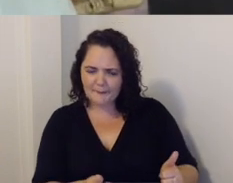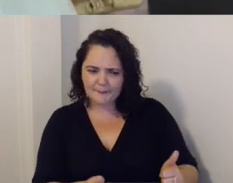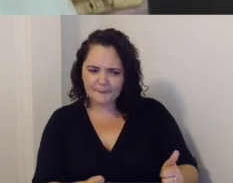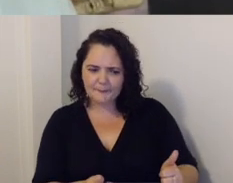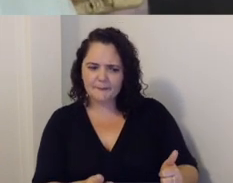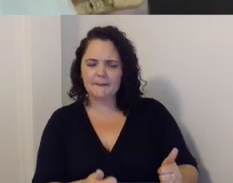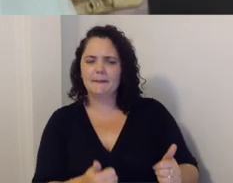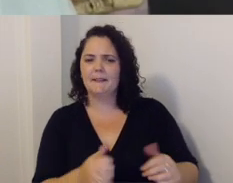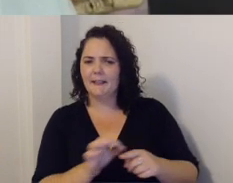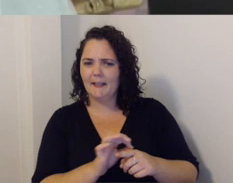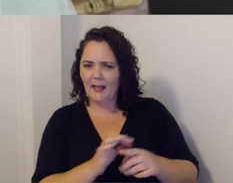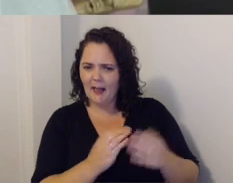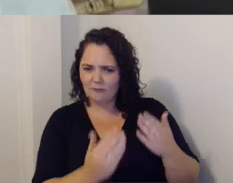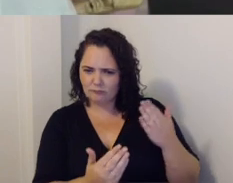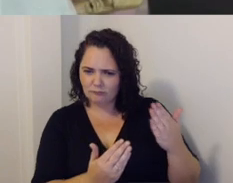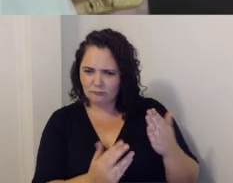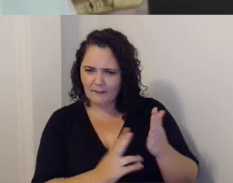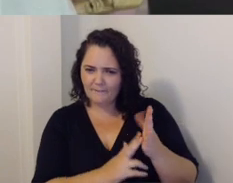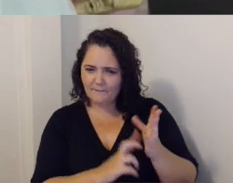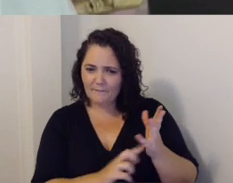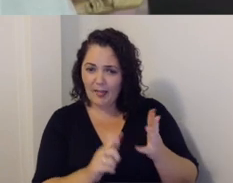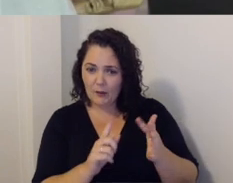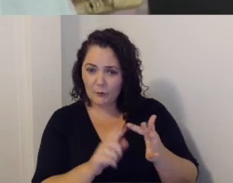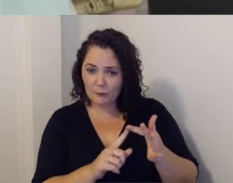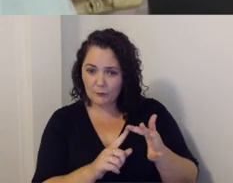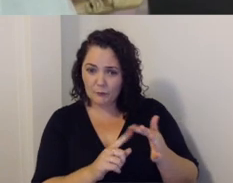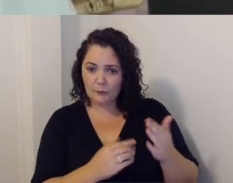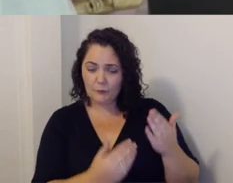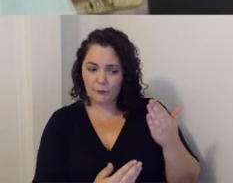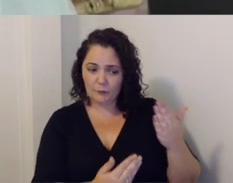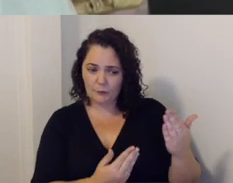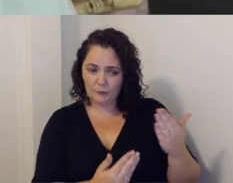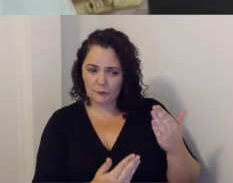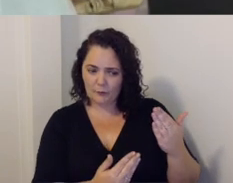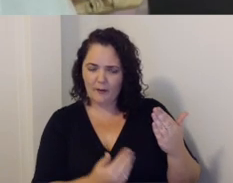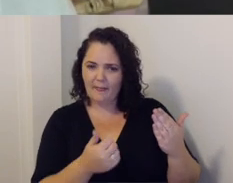down some material and then be quite active in terms of rubbing back into the dry ground, building